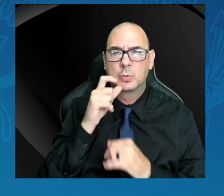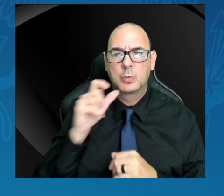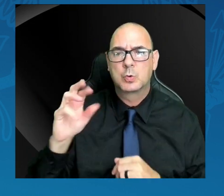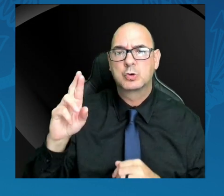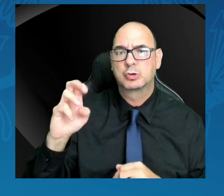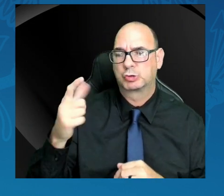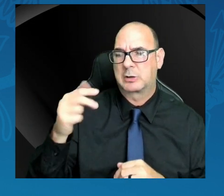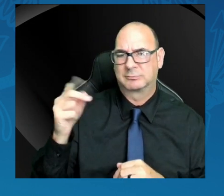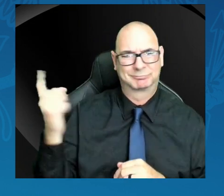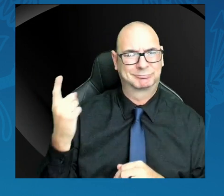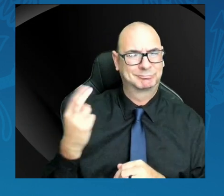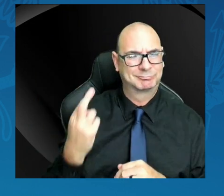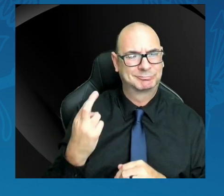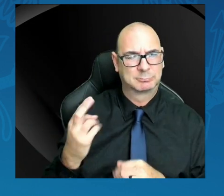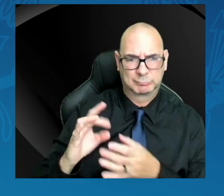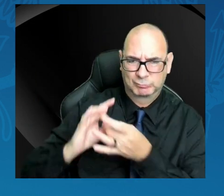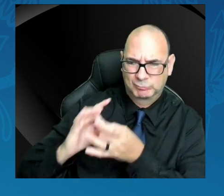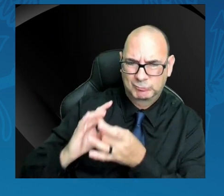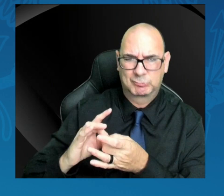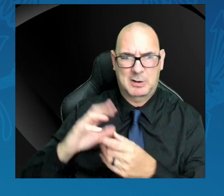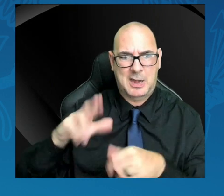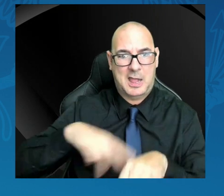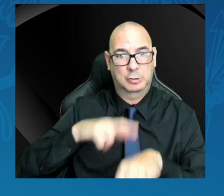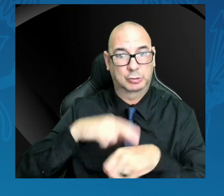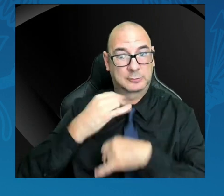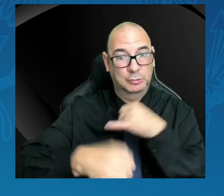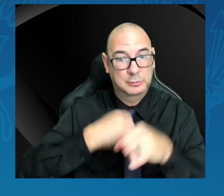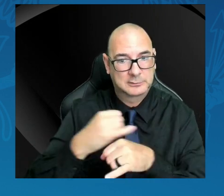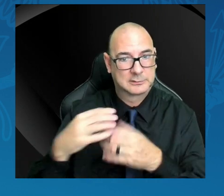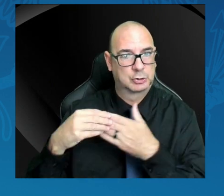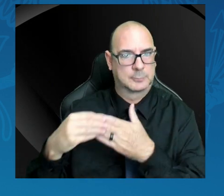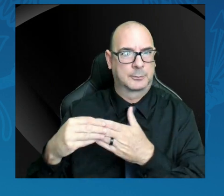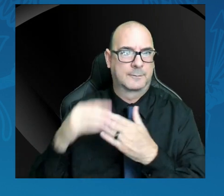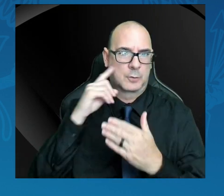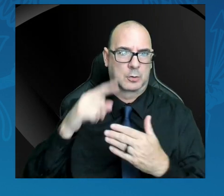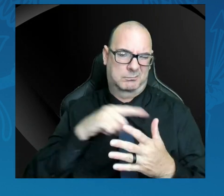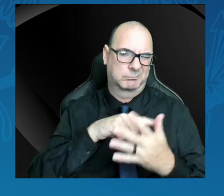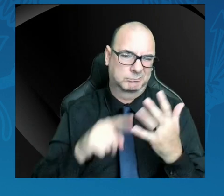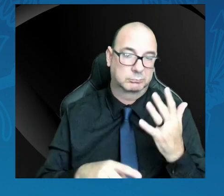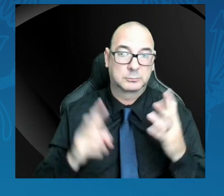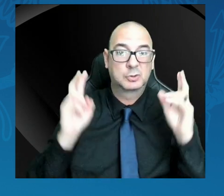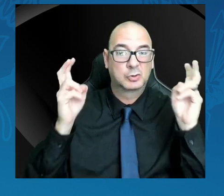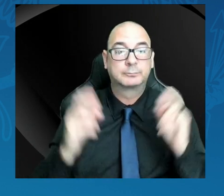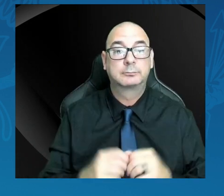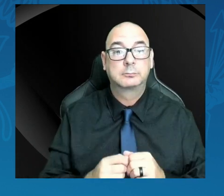and an international leader on these issues, Mitch Landrieu, who is here, who is our infrastructure coordinator